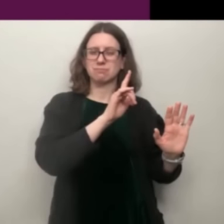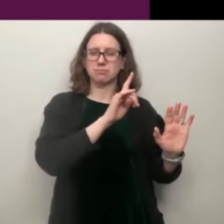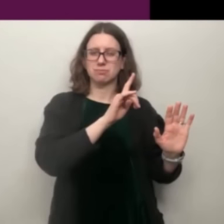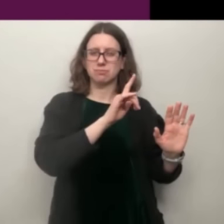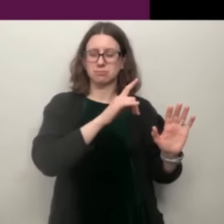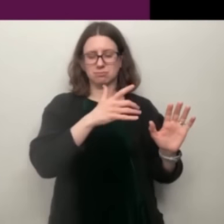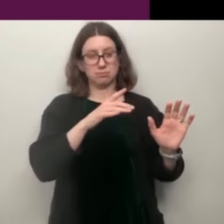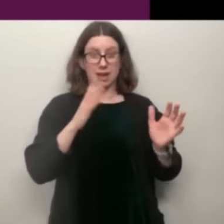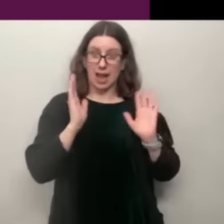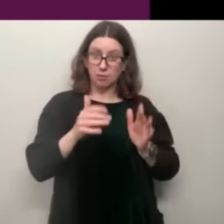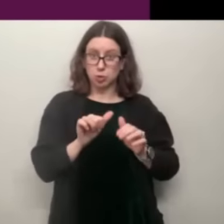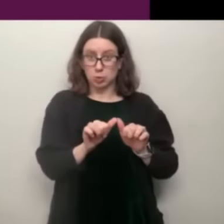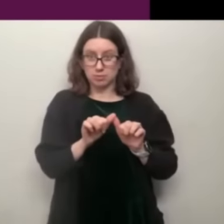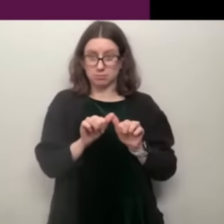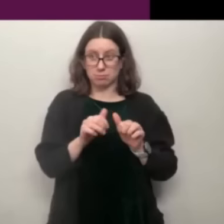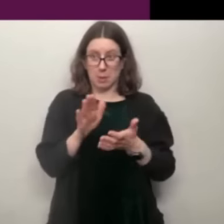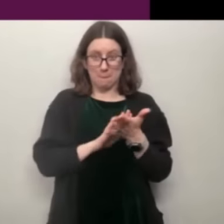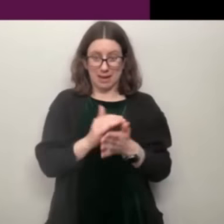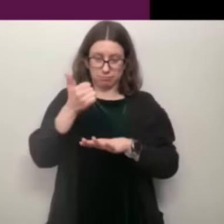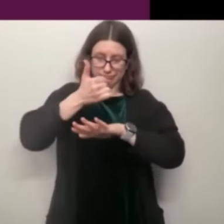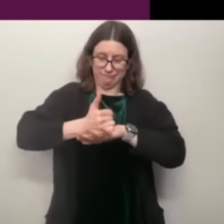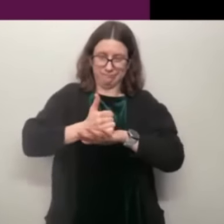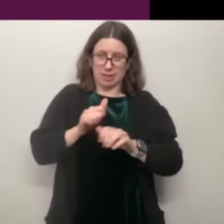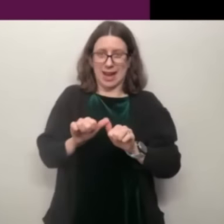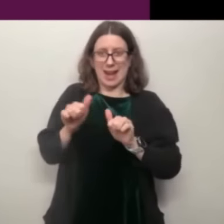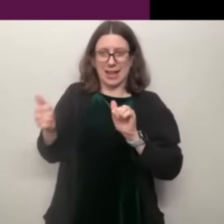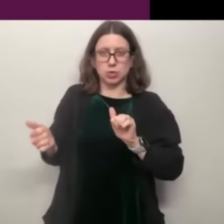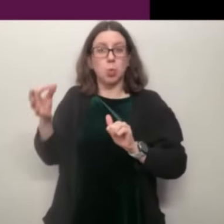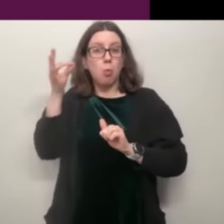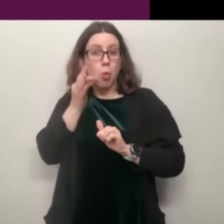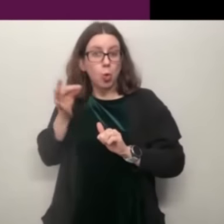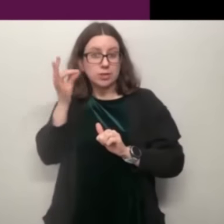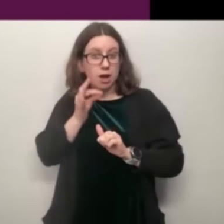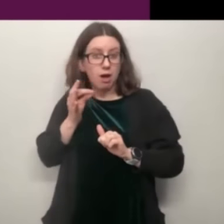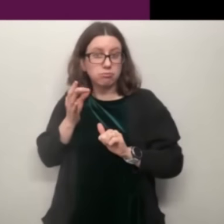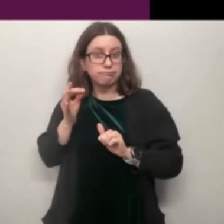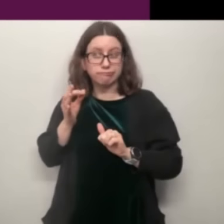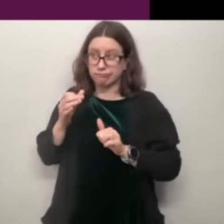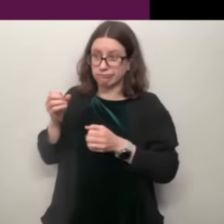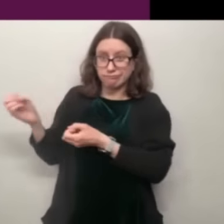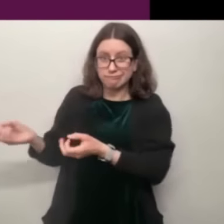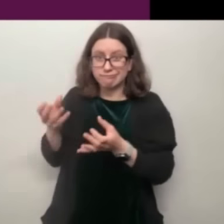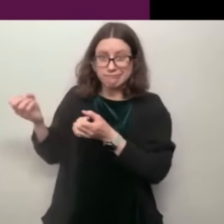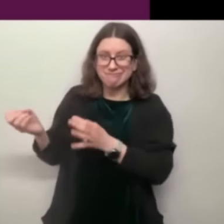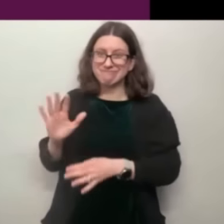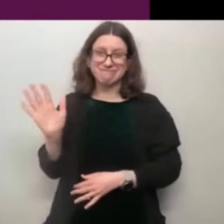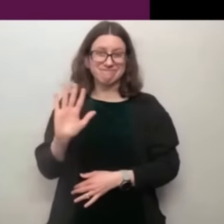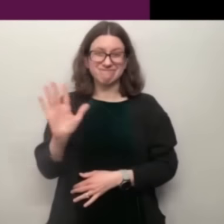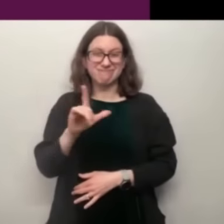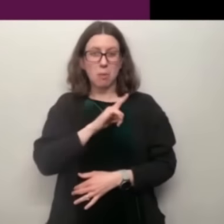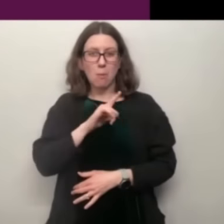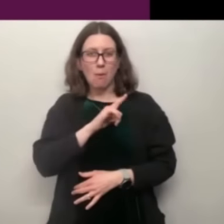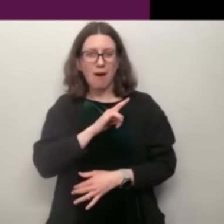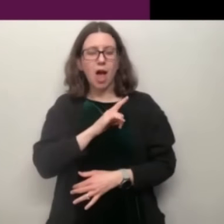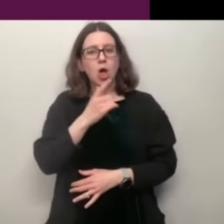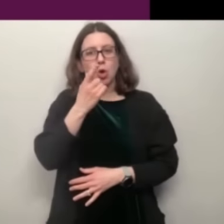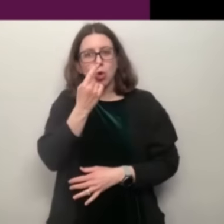next to a water source or that source of fuel. As you could get your energy brought to you,